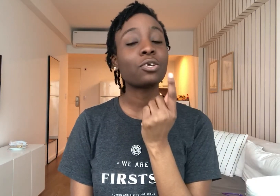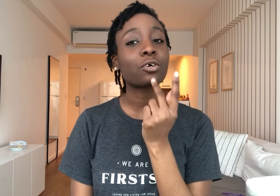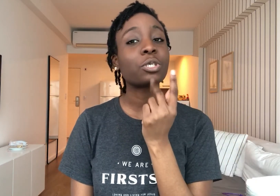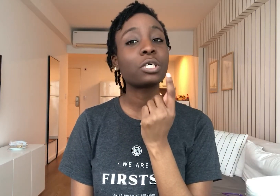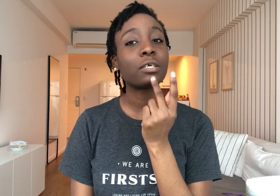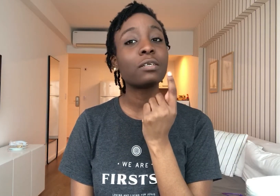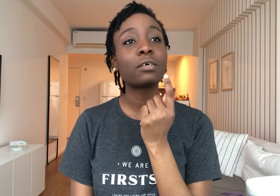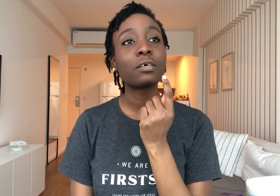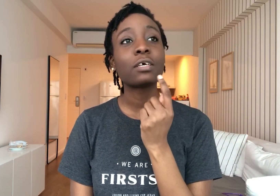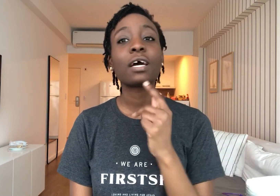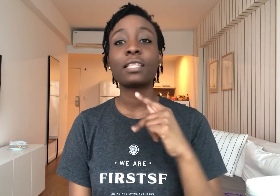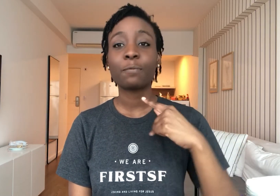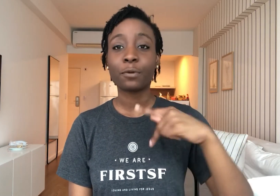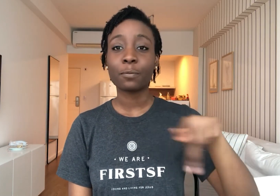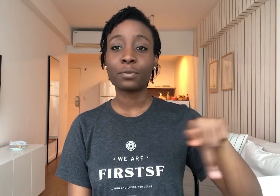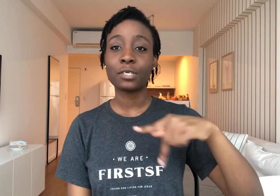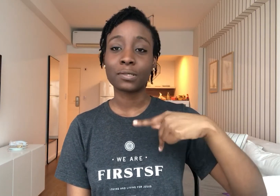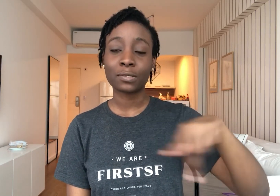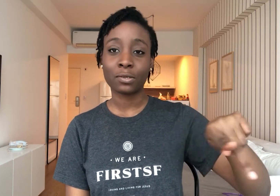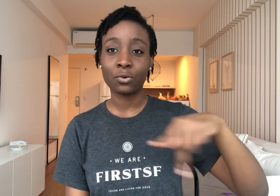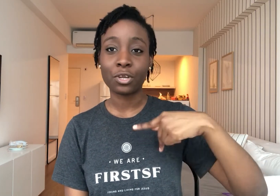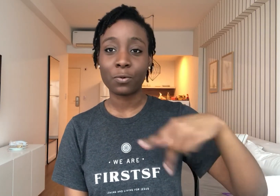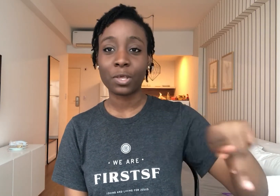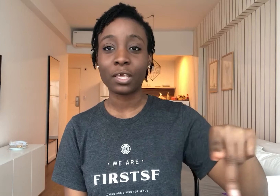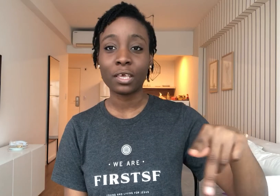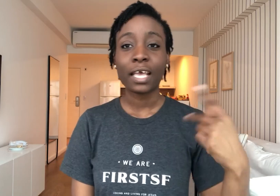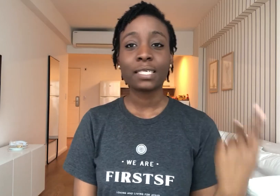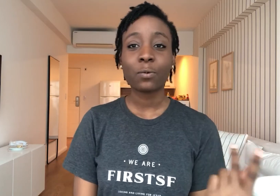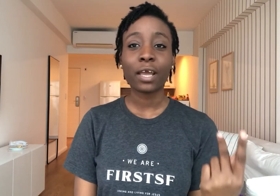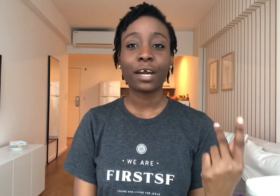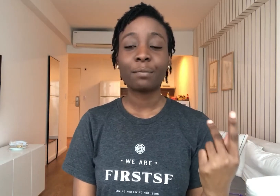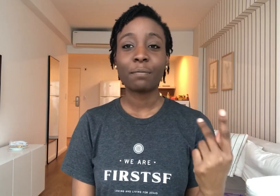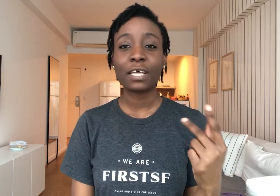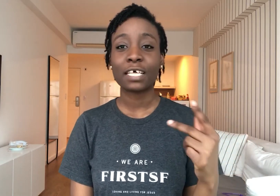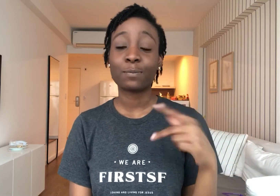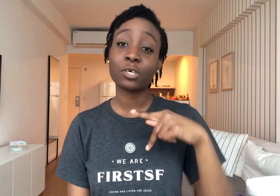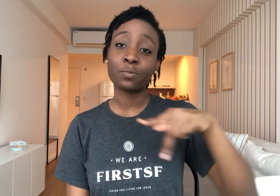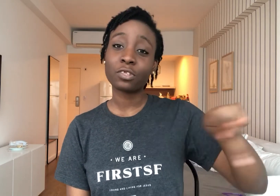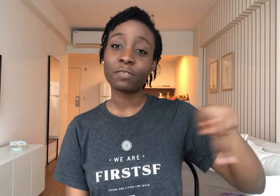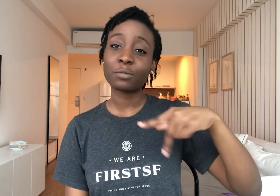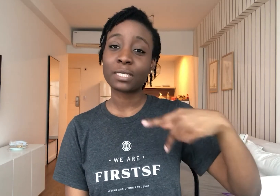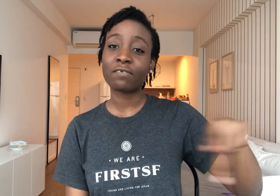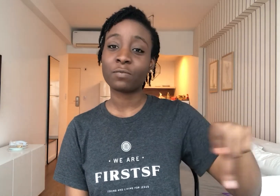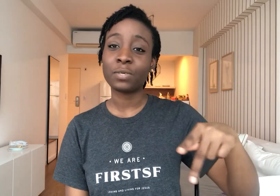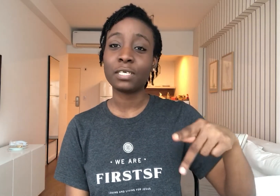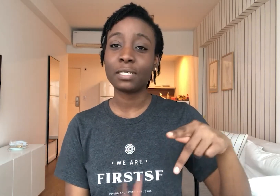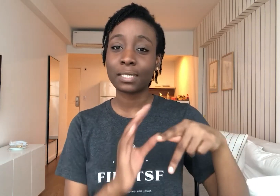your chin and then purple is going away. I guess the way I can remember that...because both of them just have the p